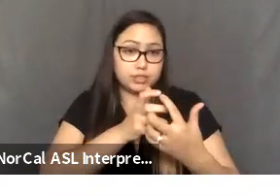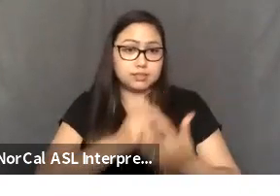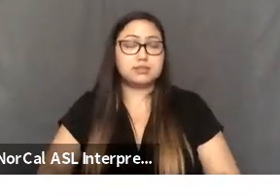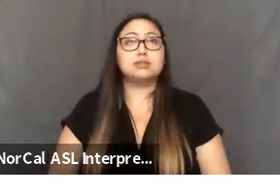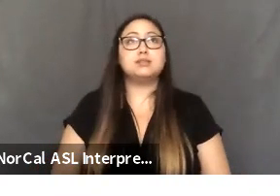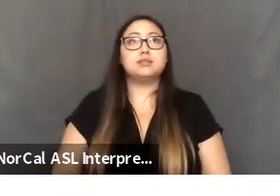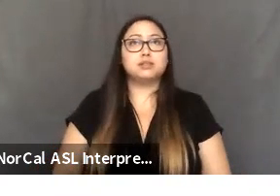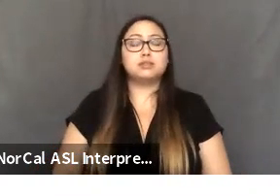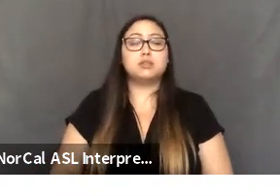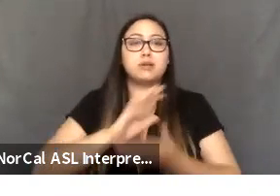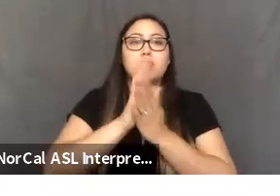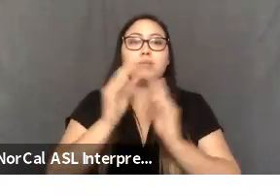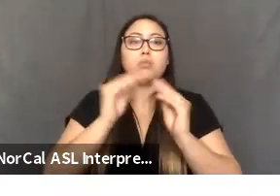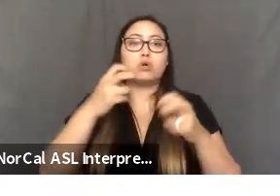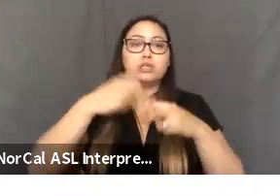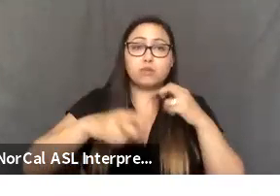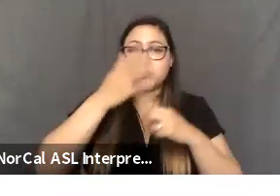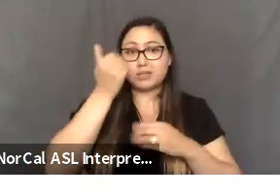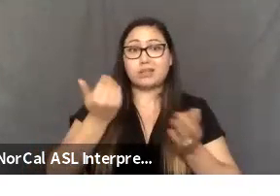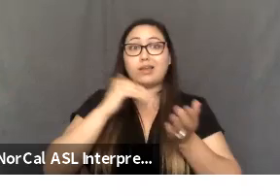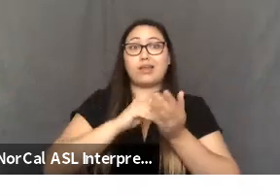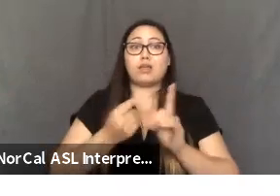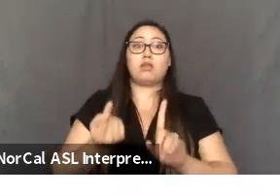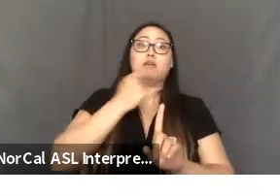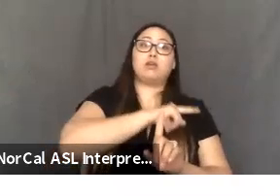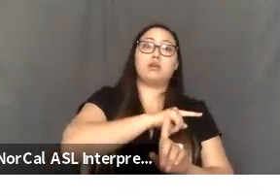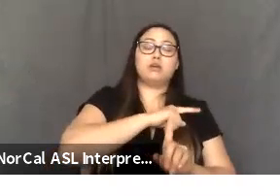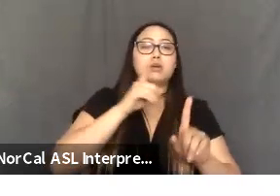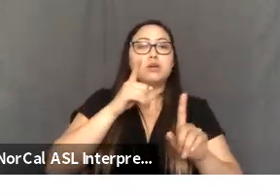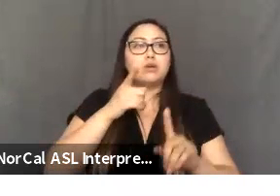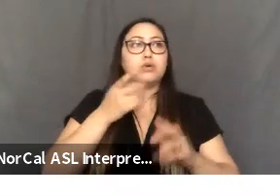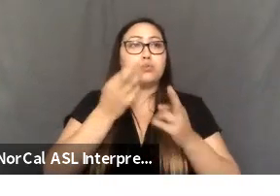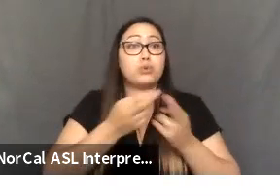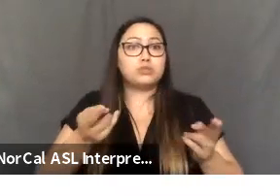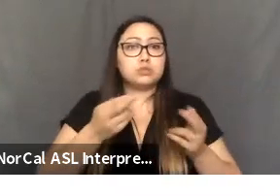difficult because, again, going back to the time, resources piece is that many participants, the